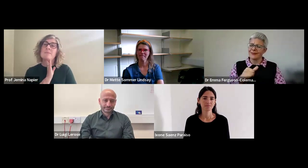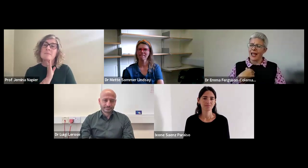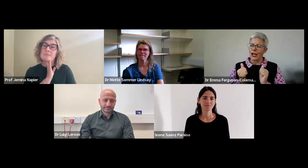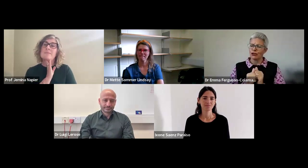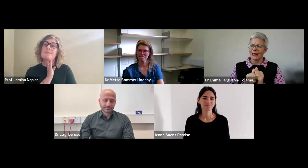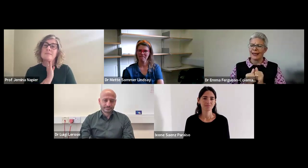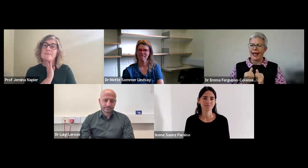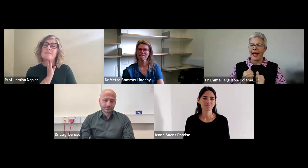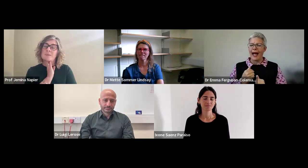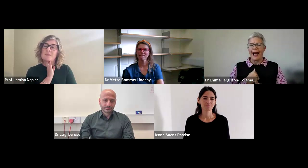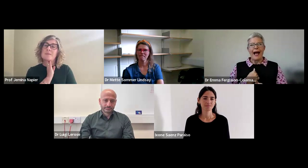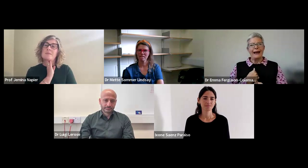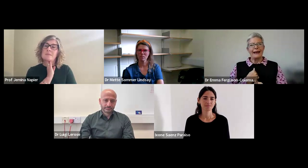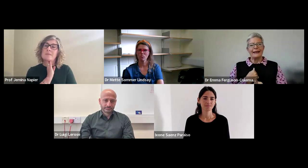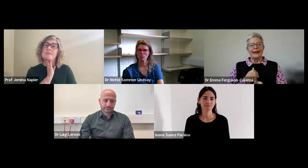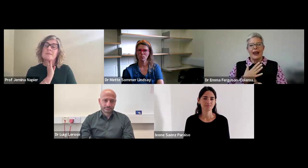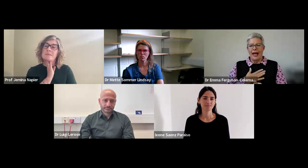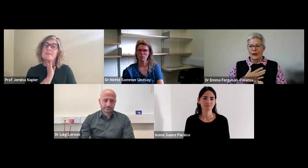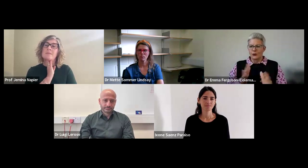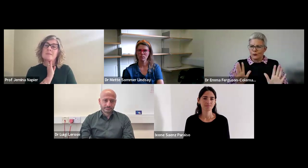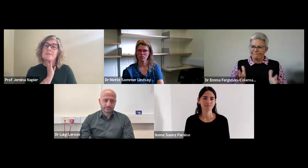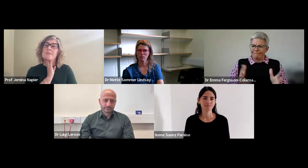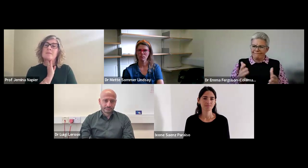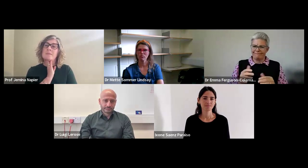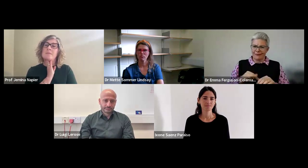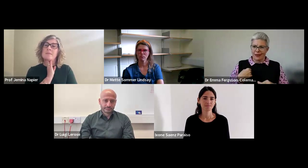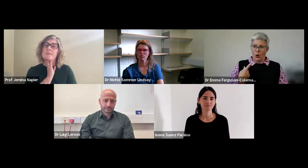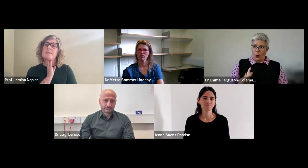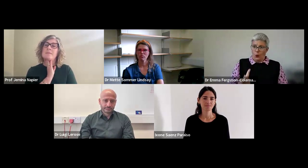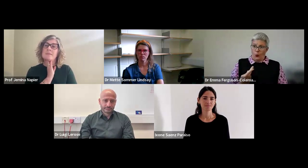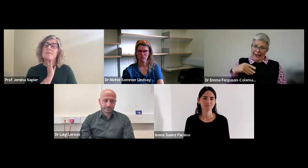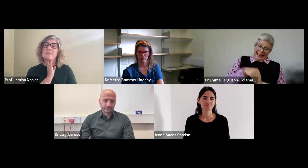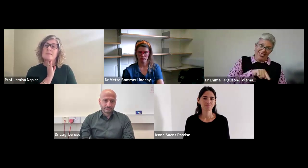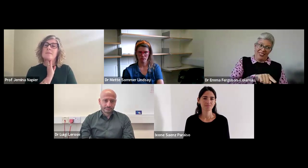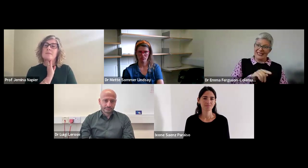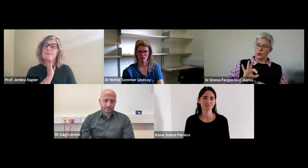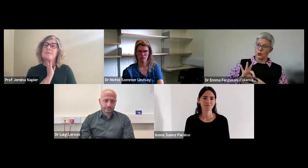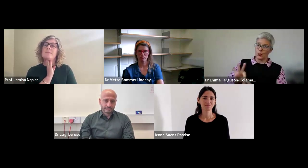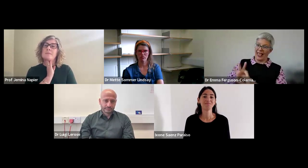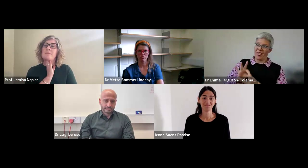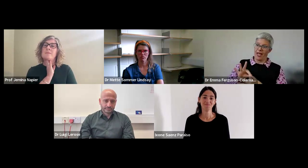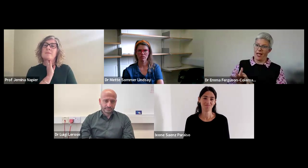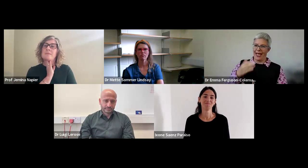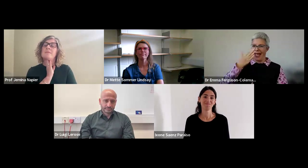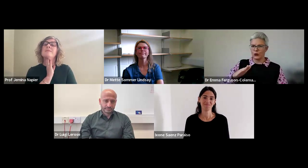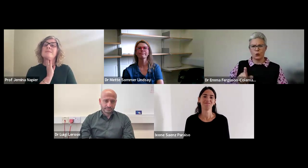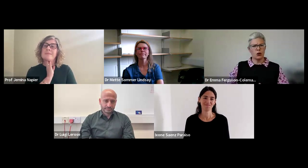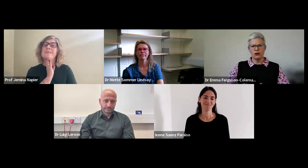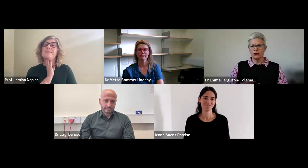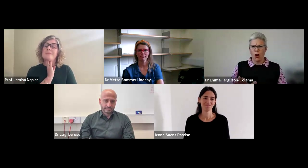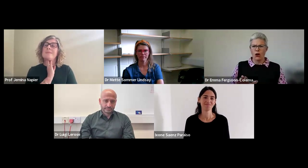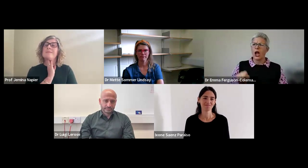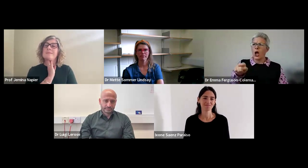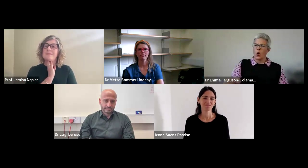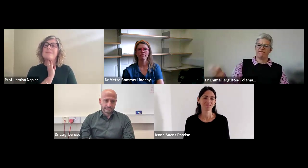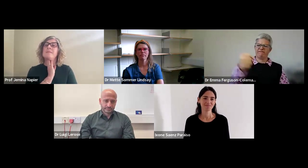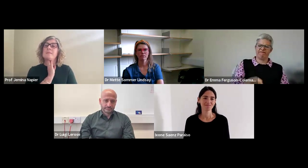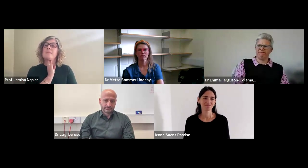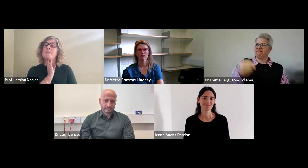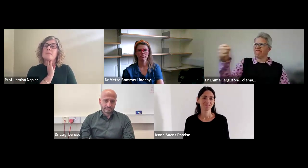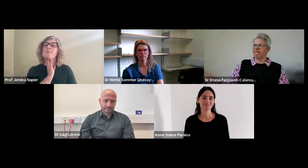interpreters. Absolutely, I fully agree. I like to decide that we are in this together and have that